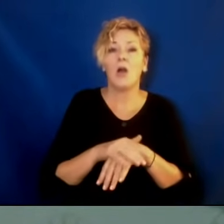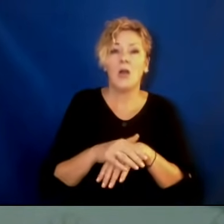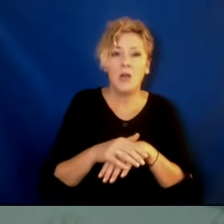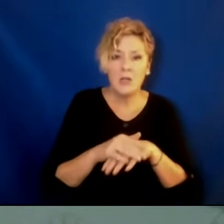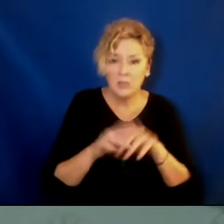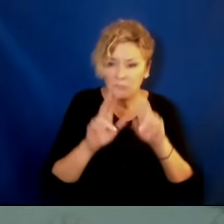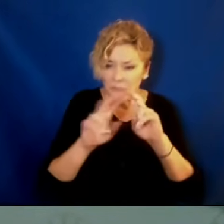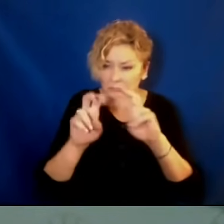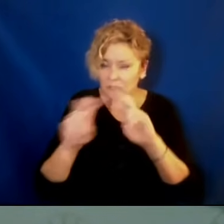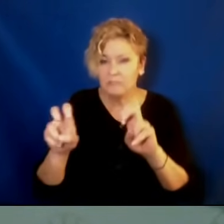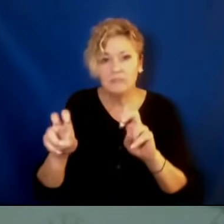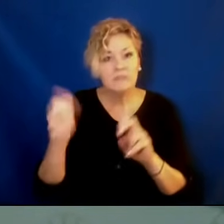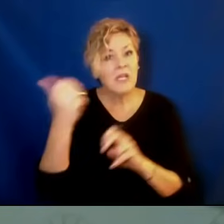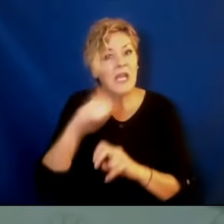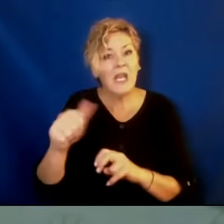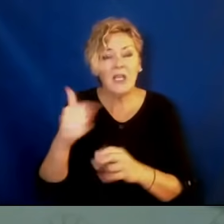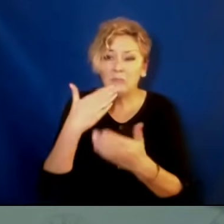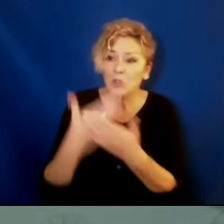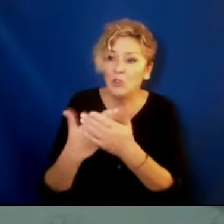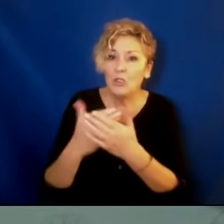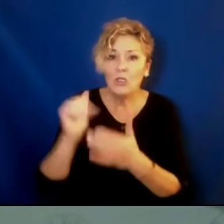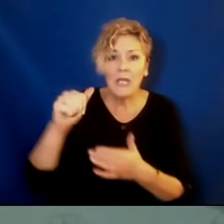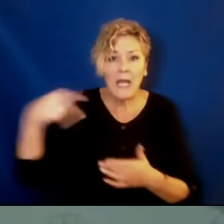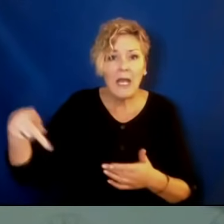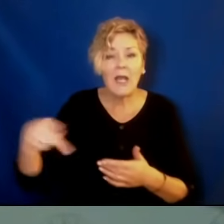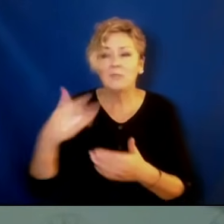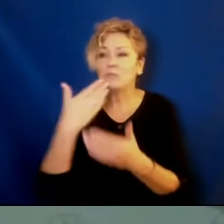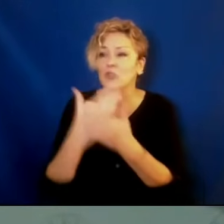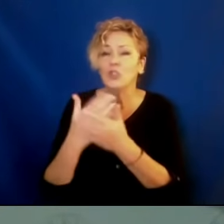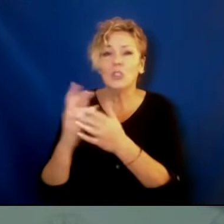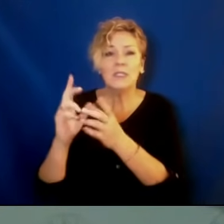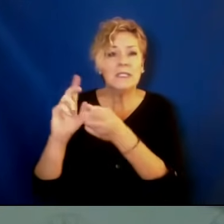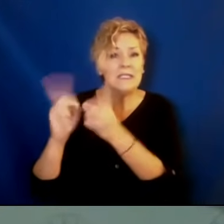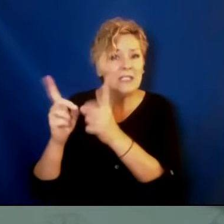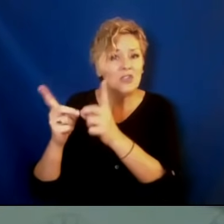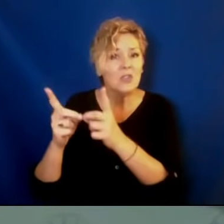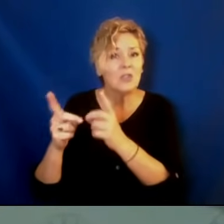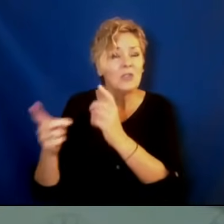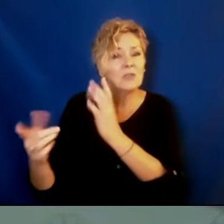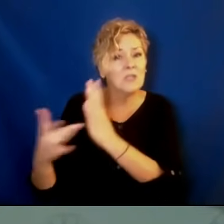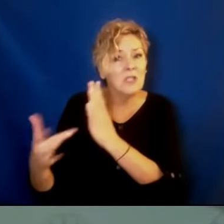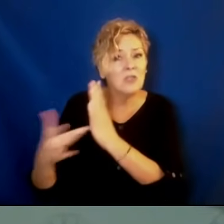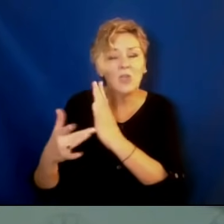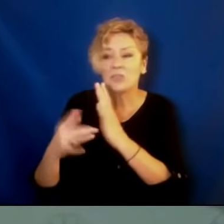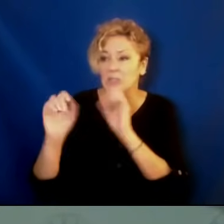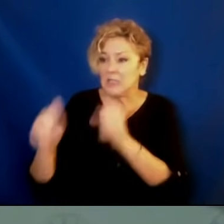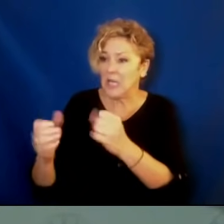that we all need to do so being told that you were near someone with COVID-19 doesn't change